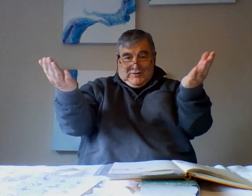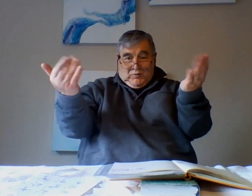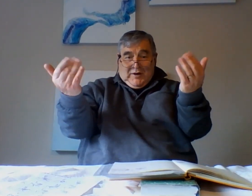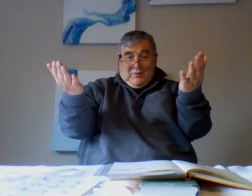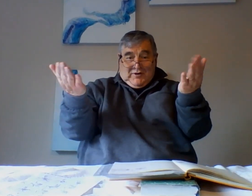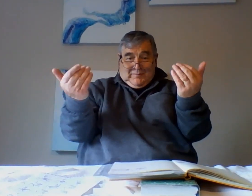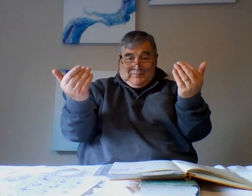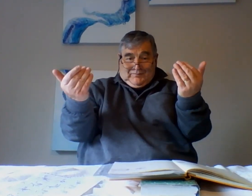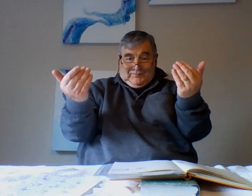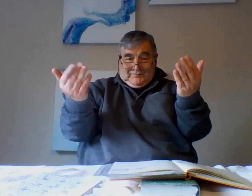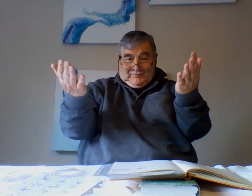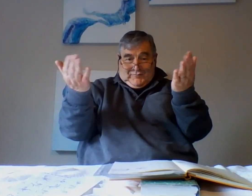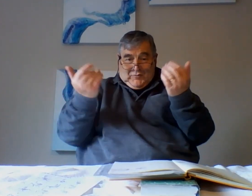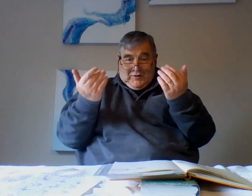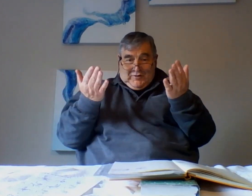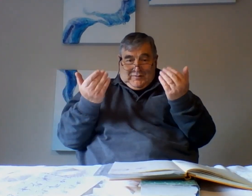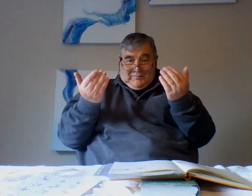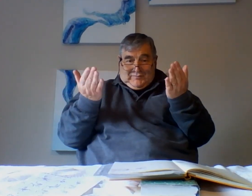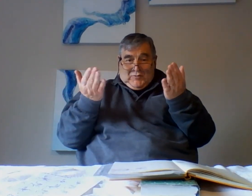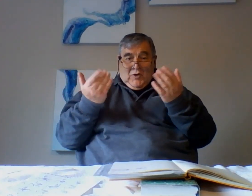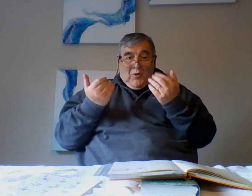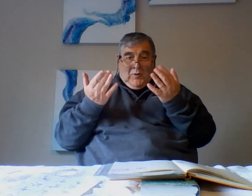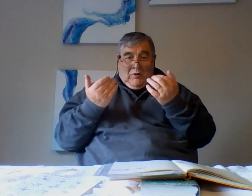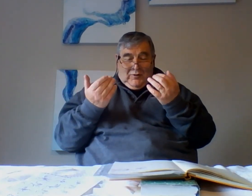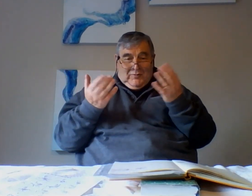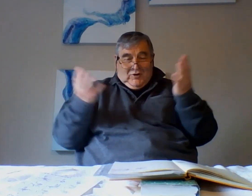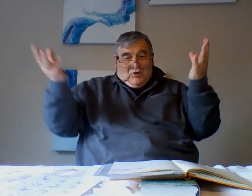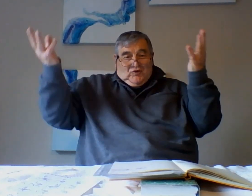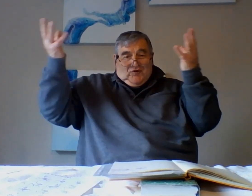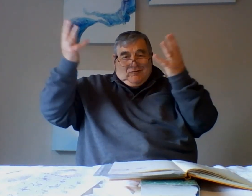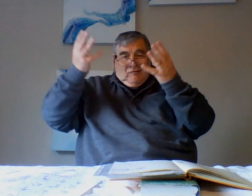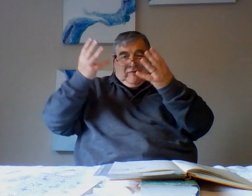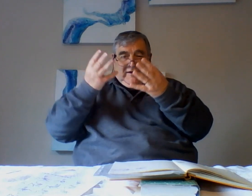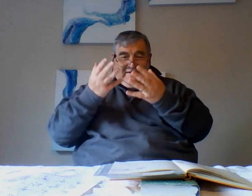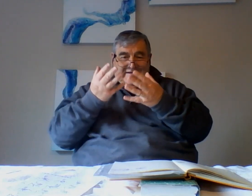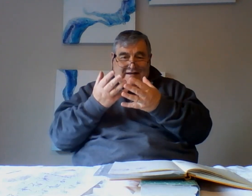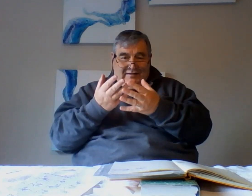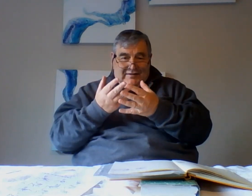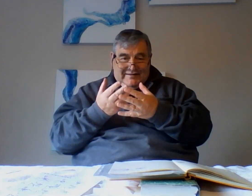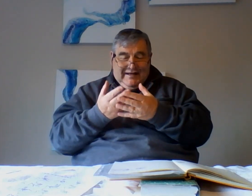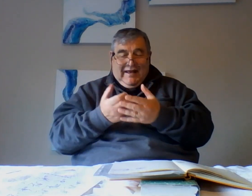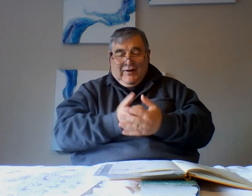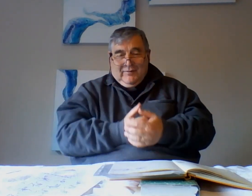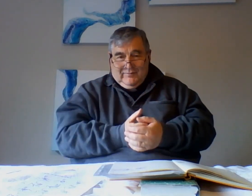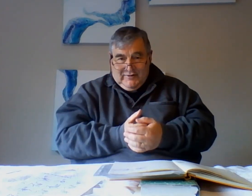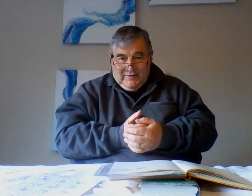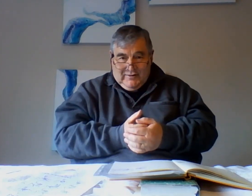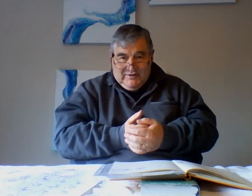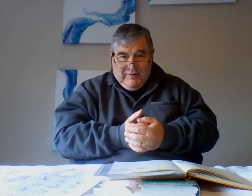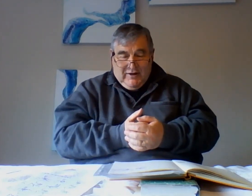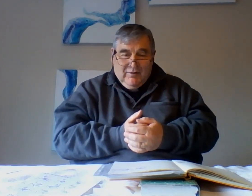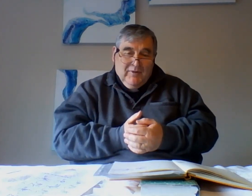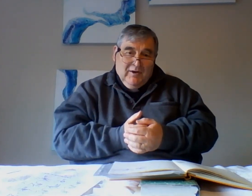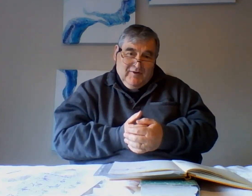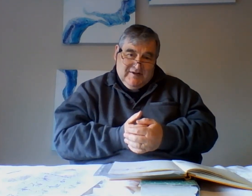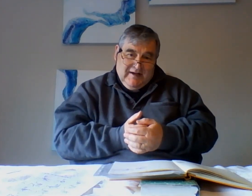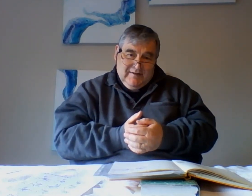and it's (signs) 'welcome!' ...drawing us in together to be a community,